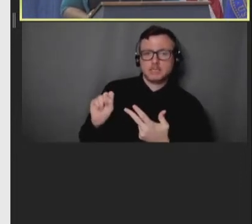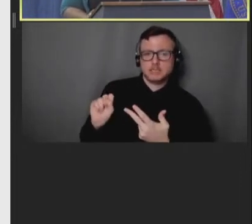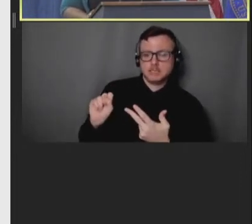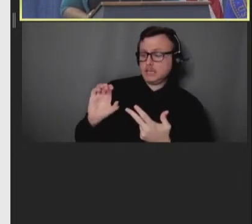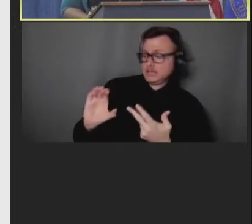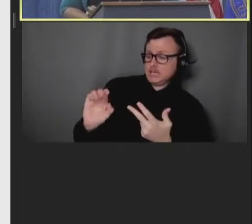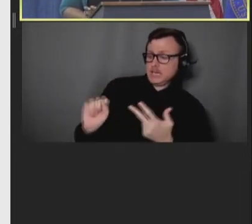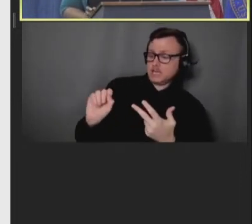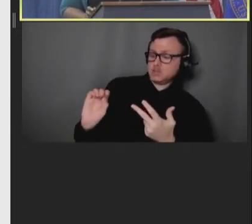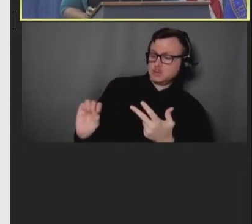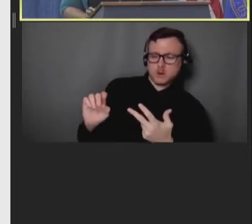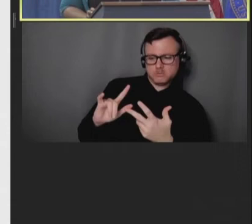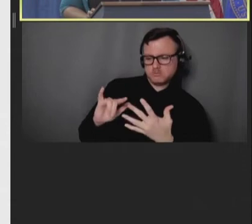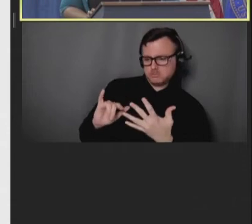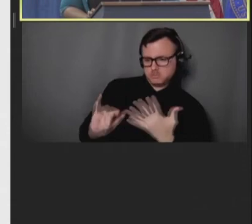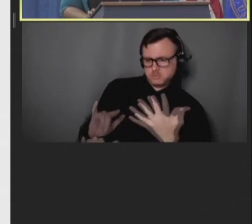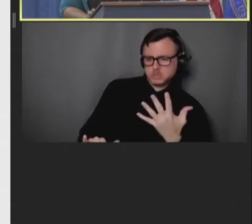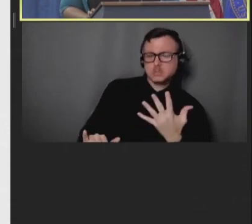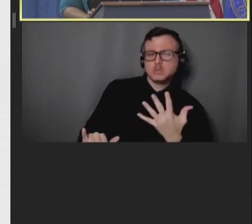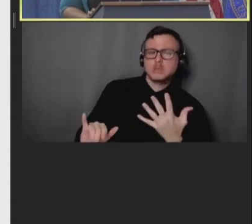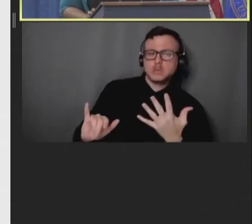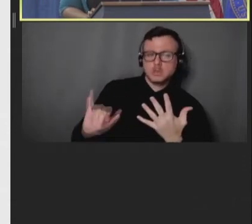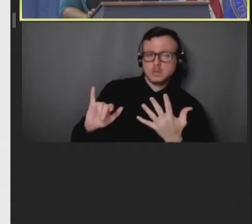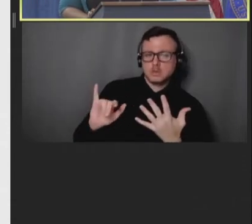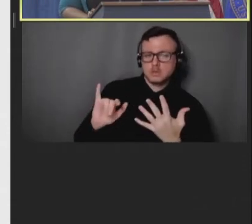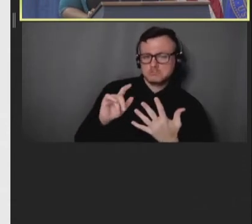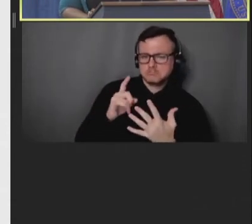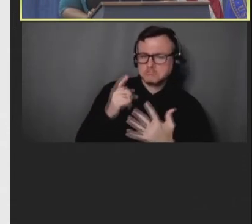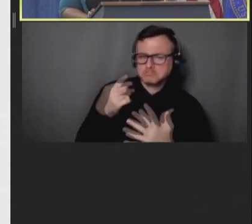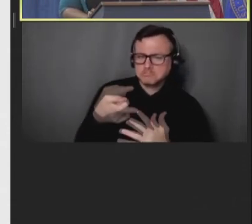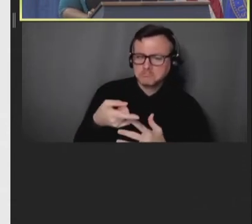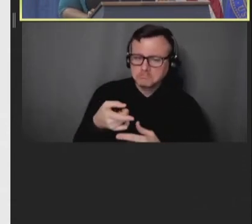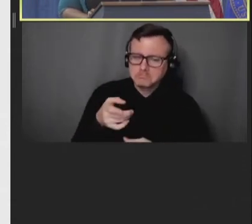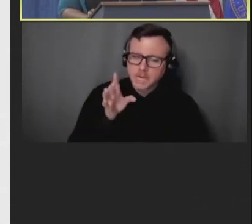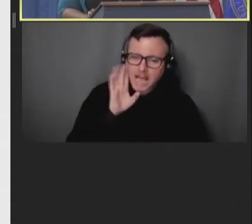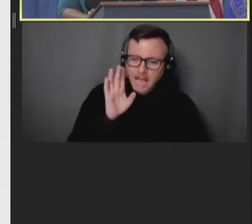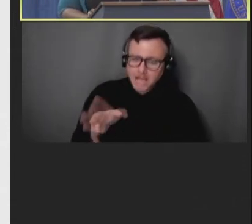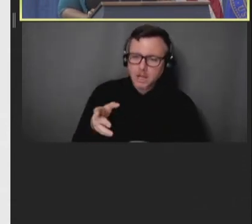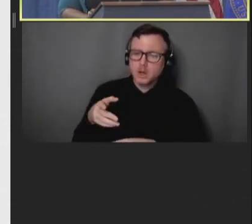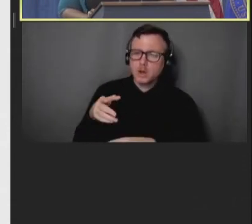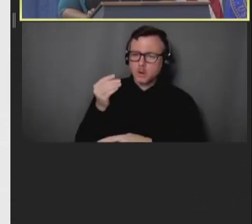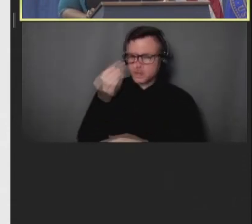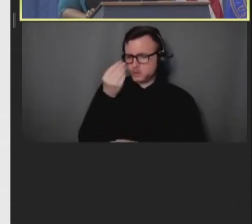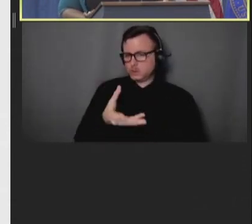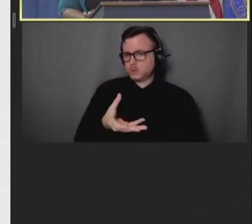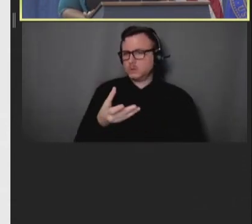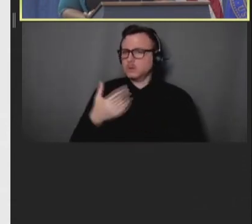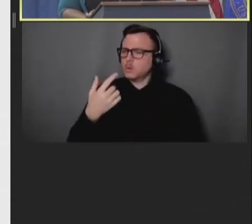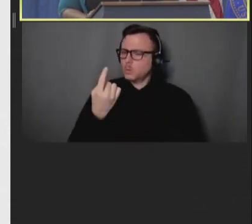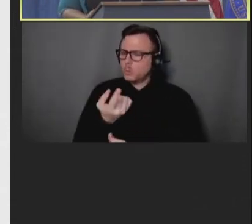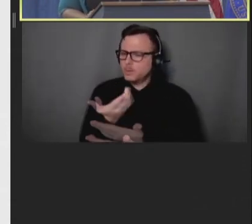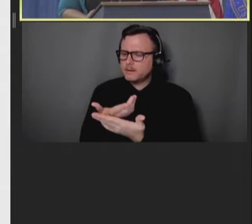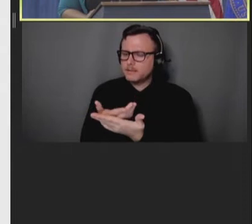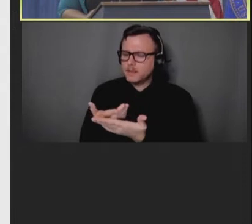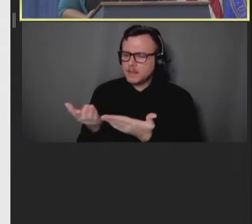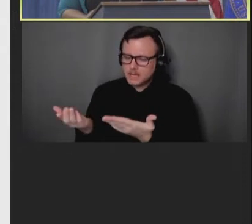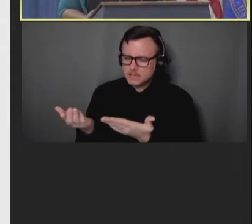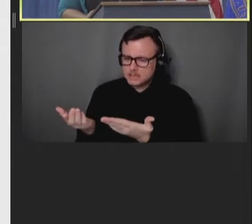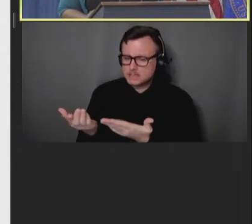[spelled phonetically], et cetera. I will flag that one of the things out of this